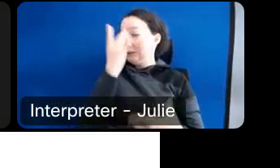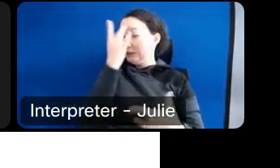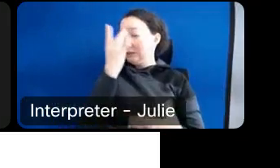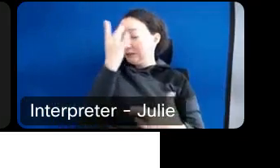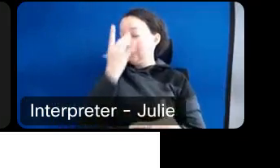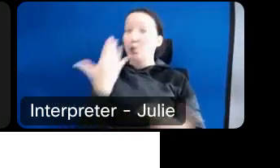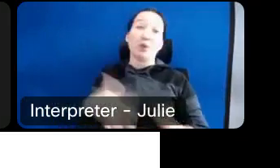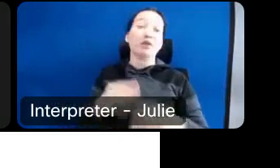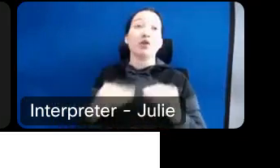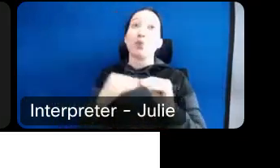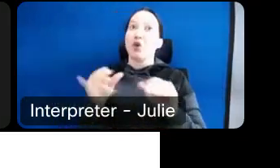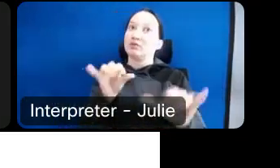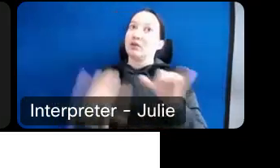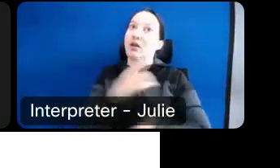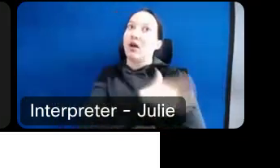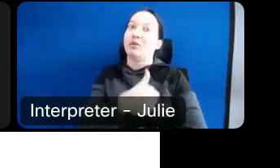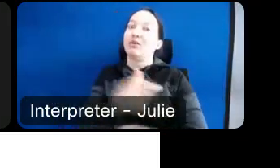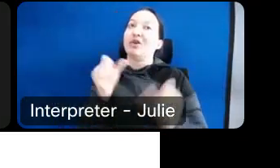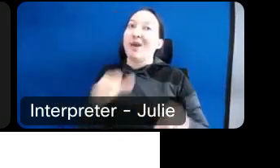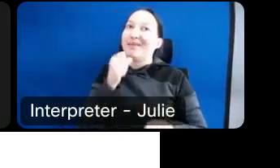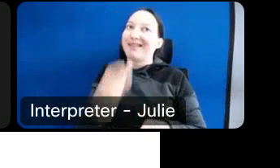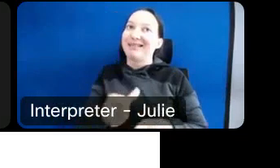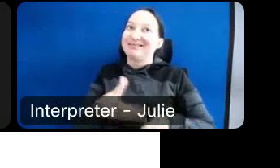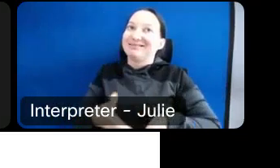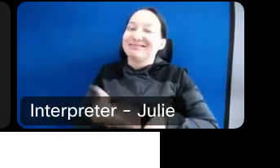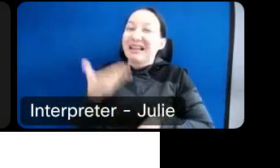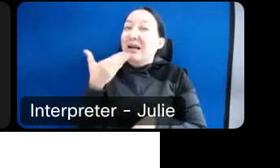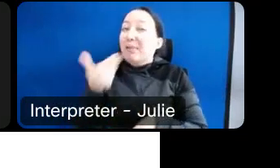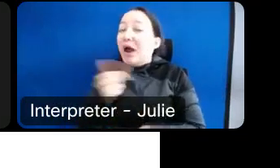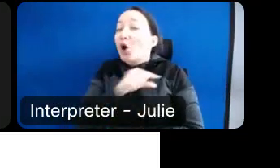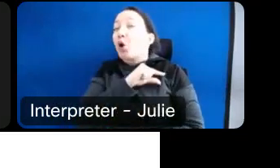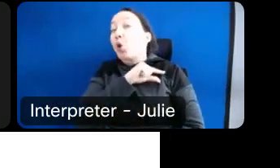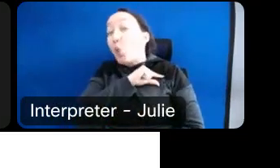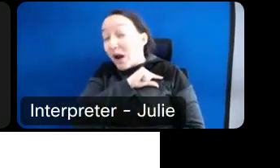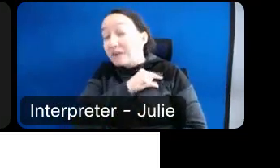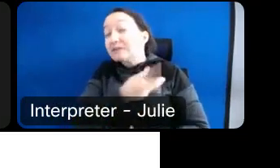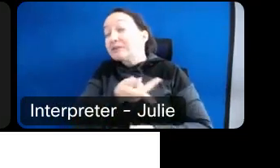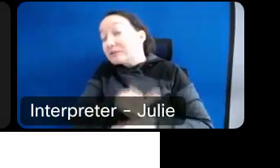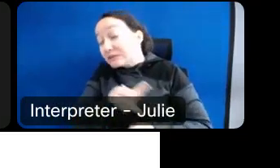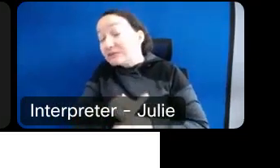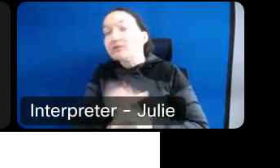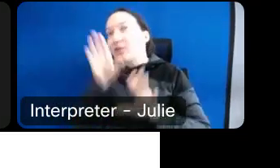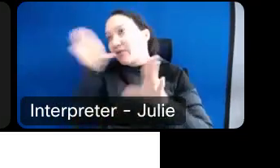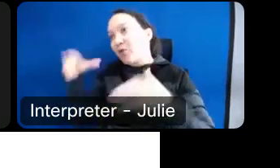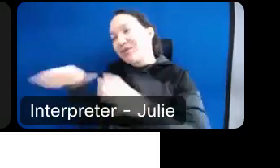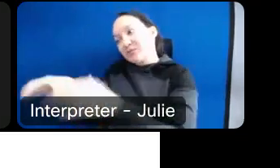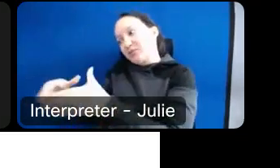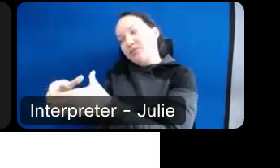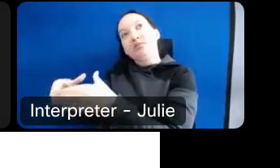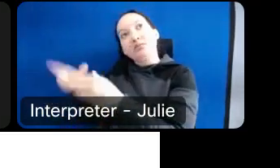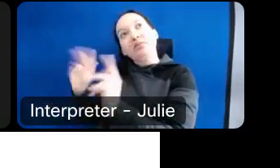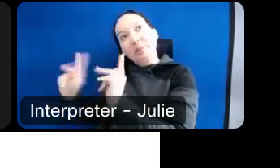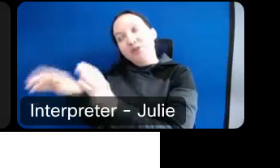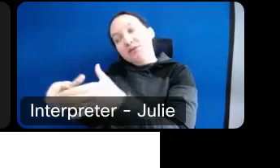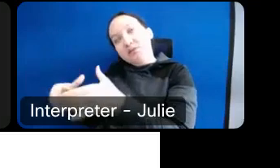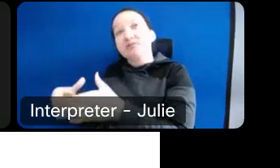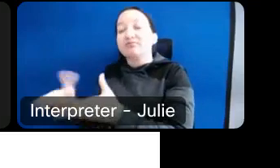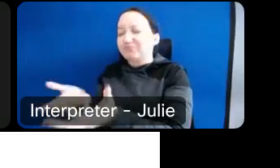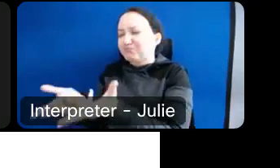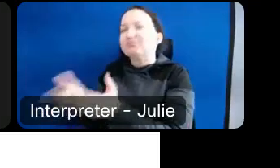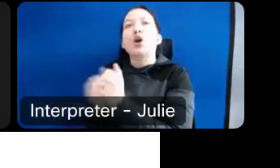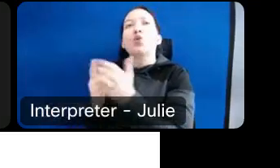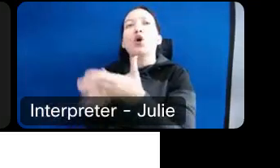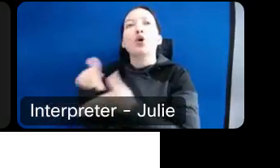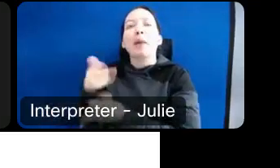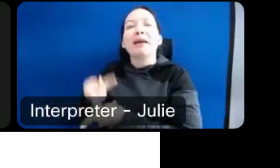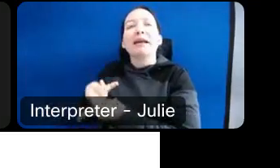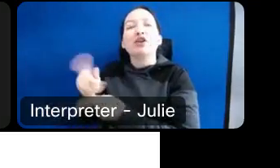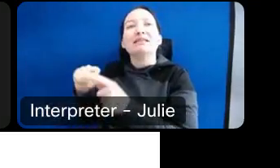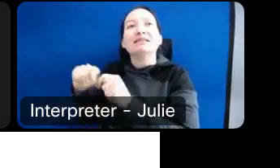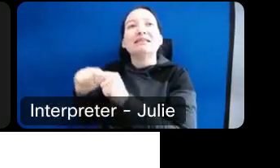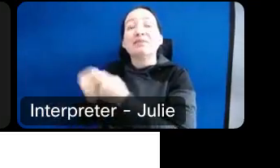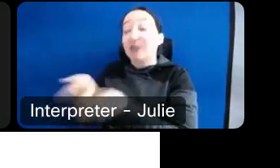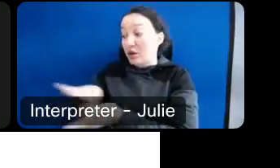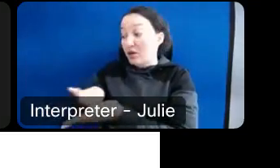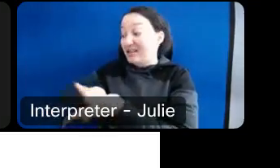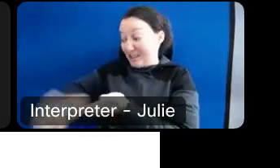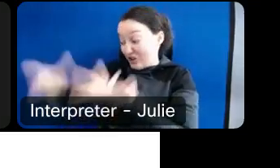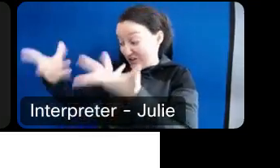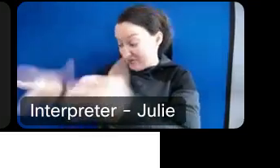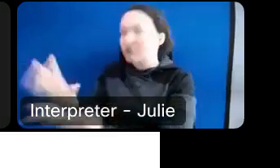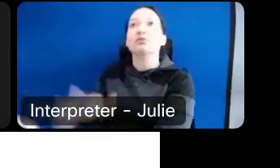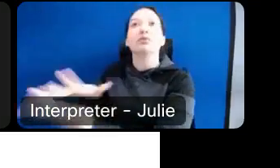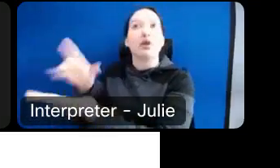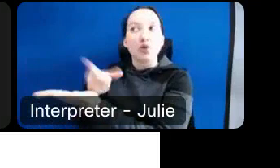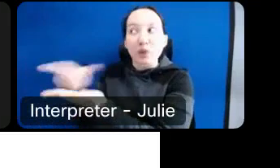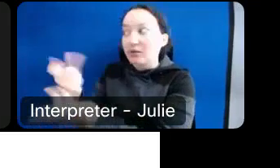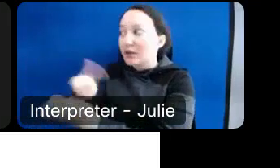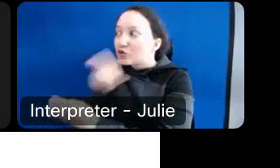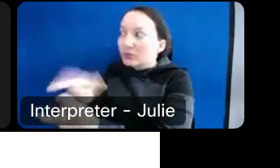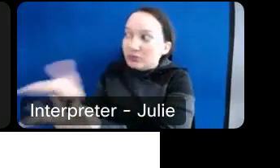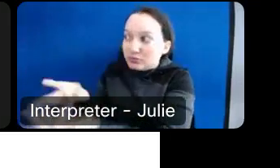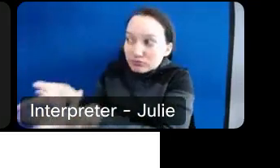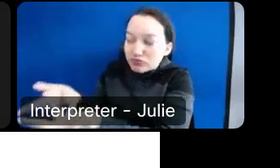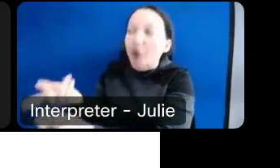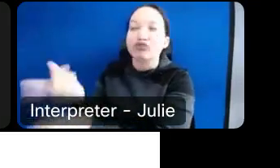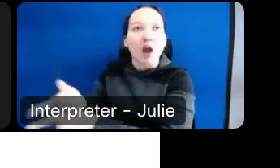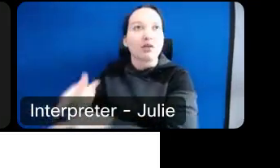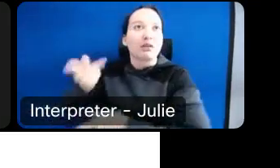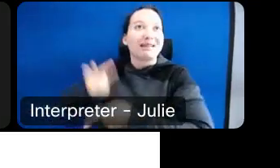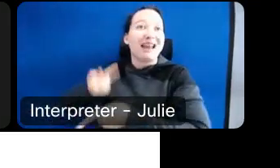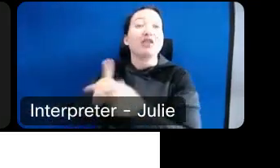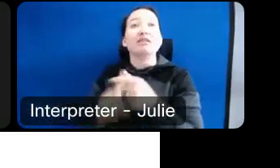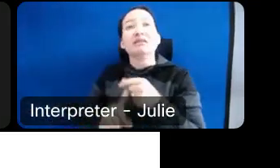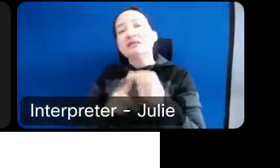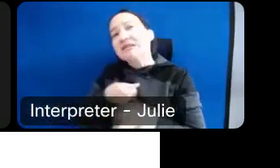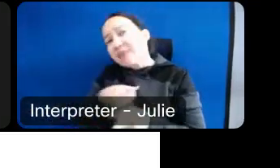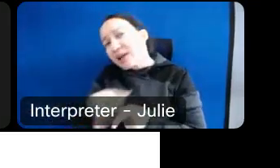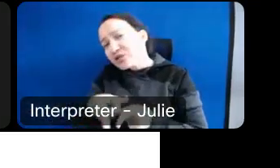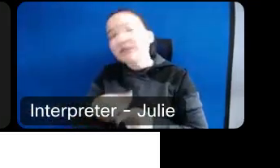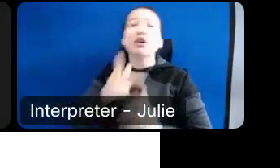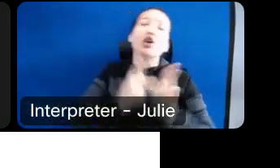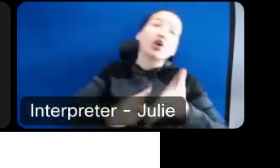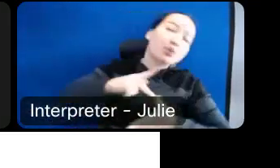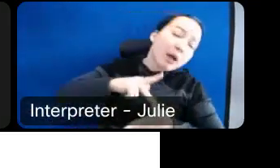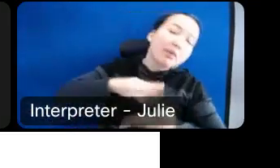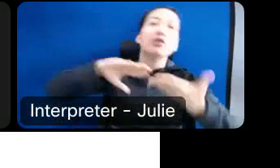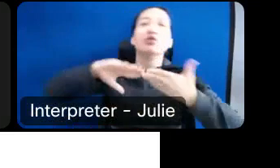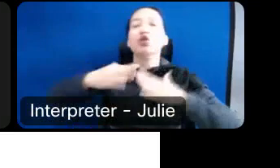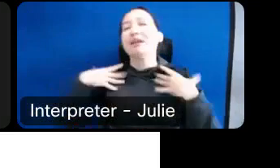Further admissions and likely not to be getting the best quality outpatient care. So we're very focused on that group. We, um, engage our primary care teams within a week of that patient's discharge. They reach out to the patient and make sure they're engaged in the right air. Whether it's specialty care, primary care, they bring in community health workers.